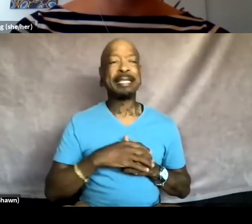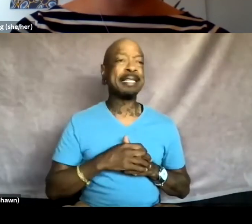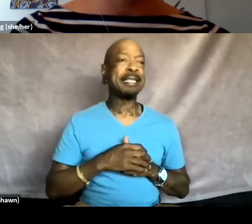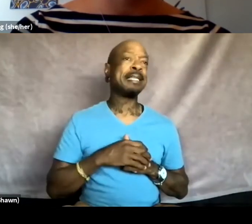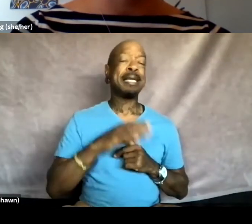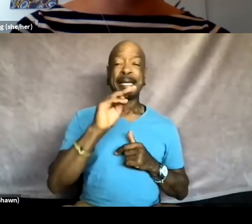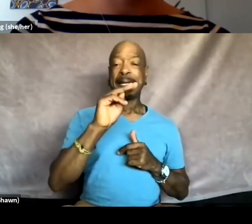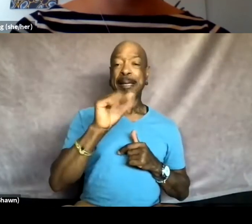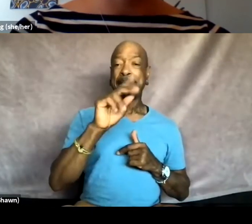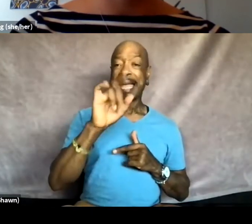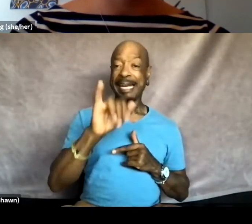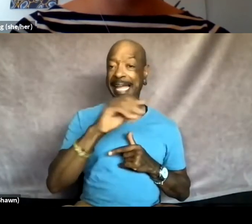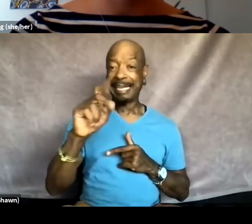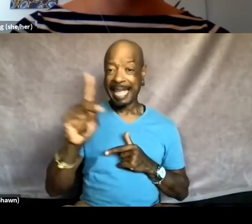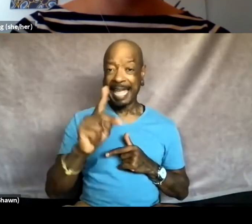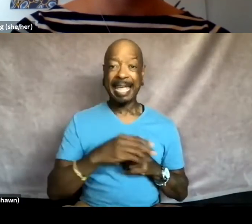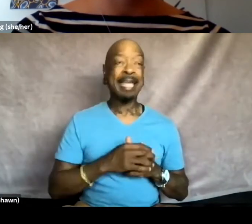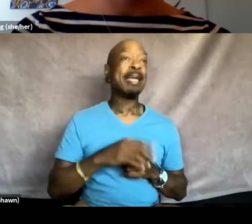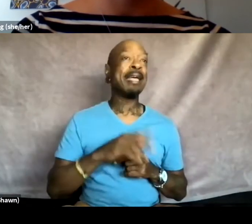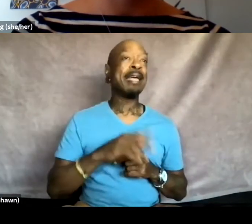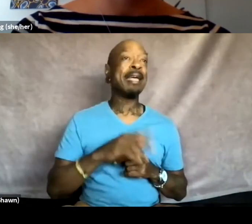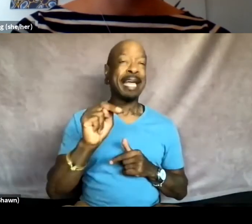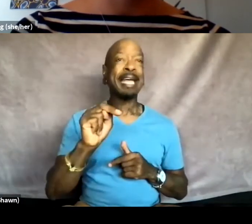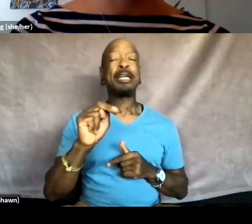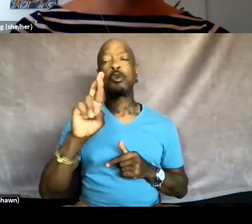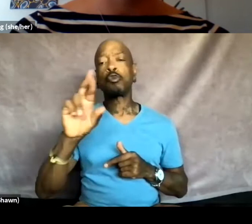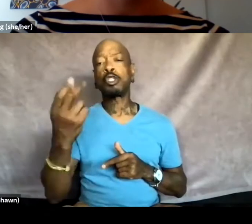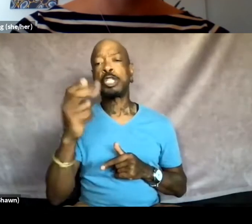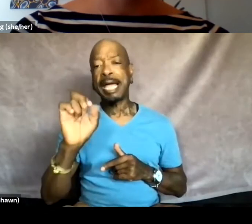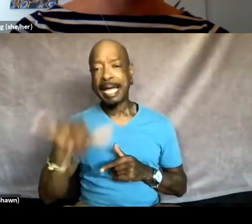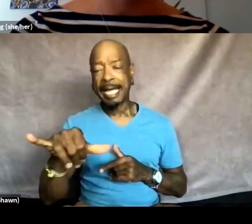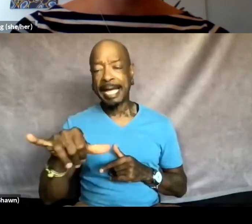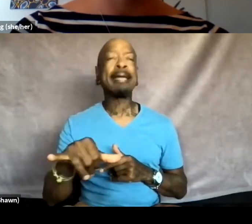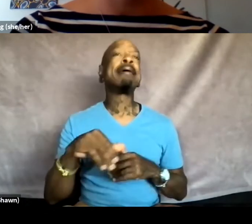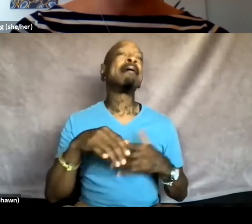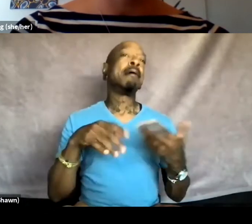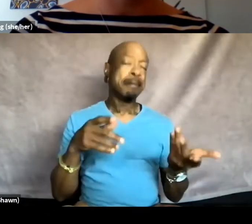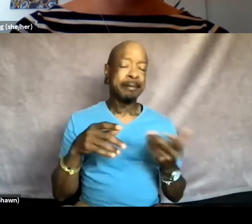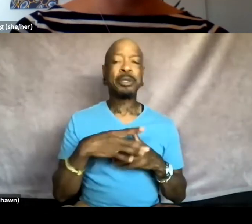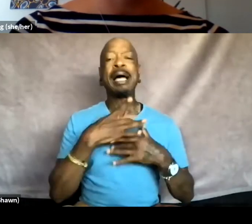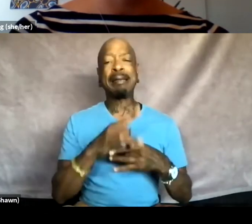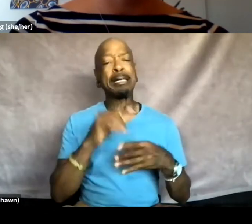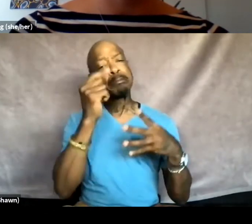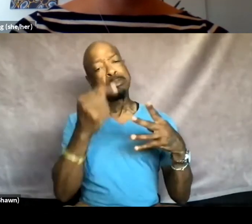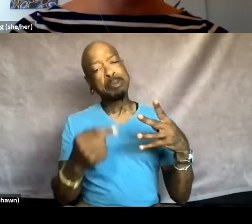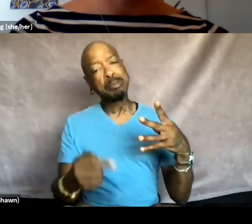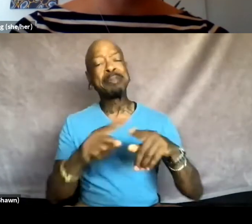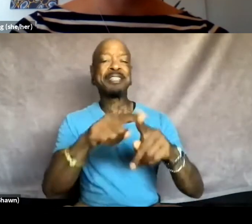Keah Brown: Um and Dan and Shay that rhymes I didn't intend for it to so yeah I look a bit of everything I tried to make sure that, like.